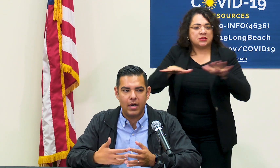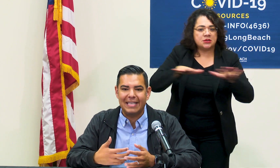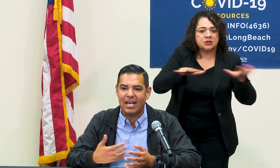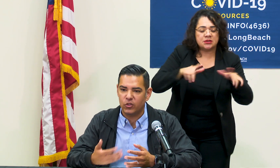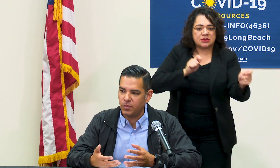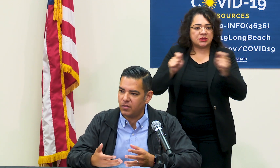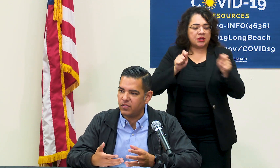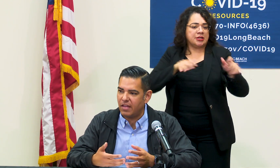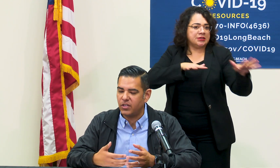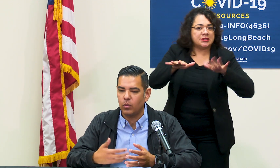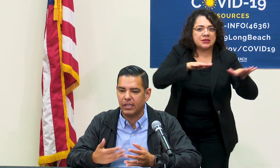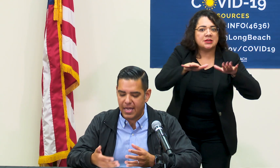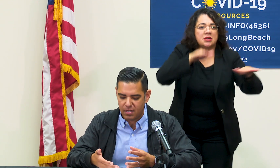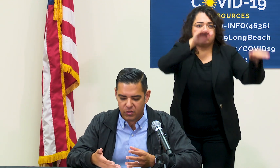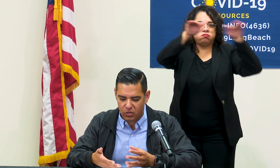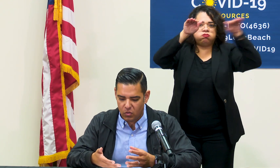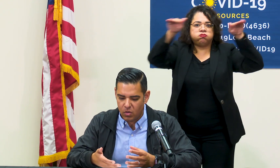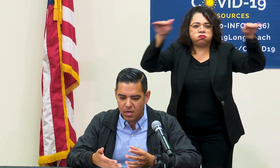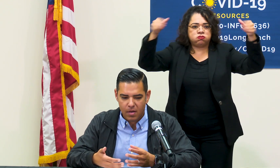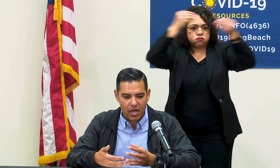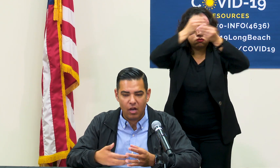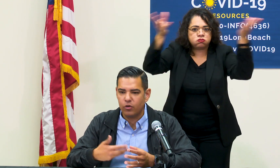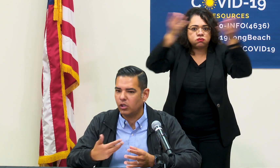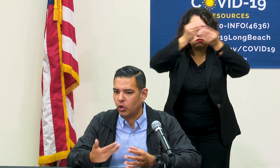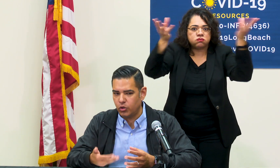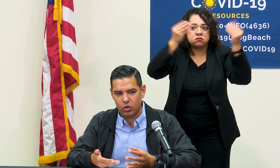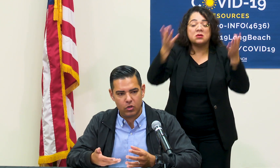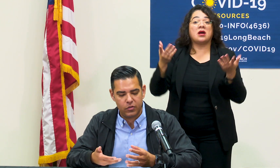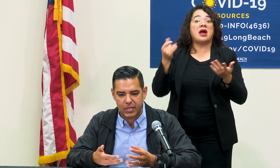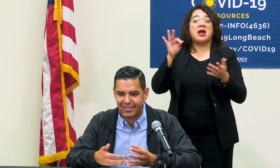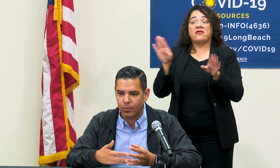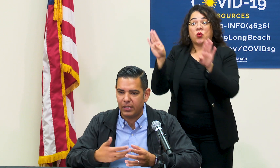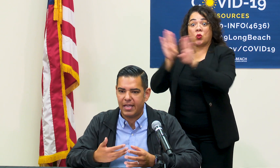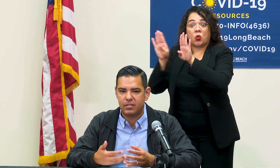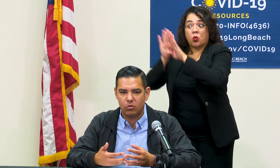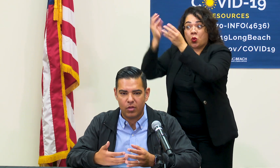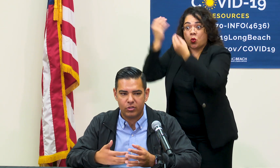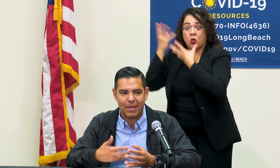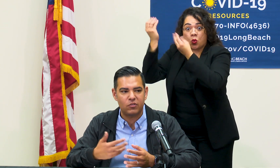announcements as they relate to other closures and as they relate to other types